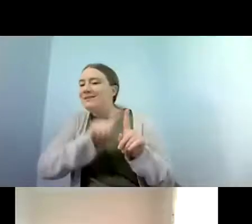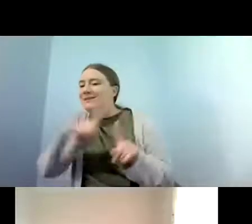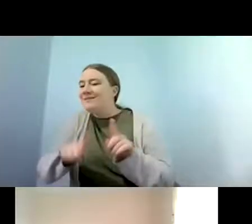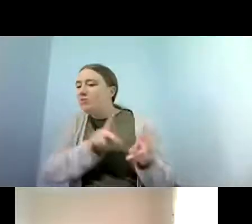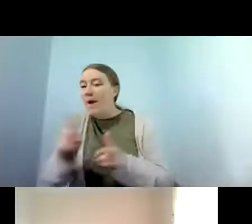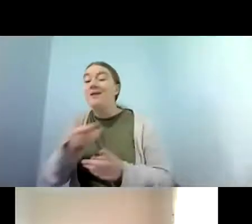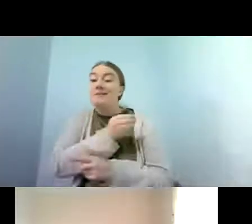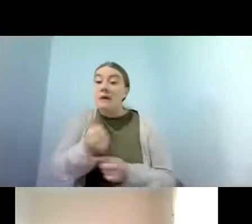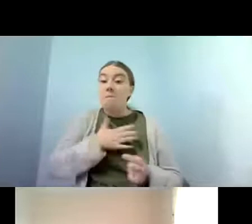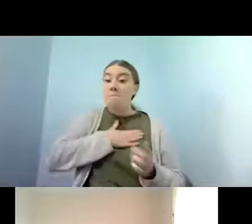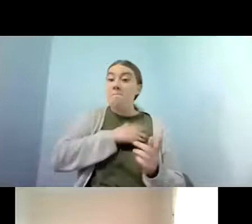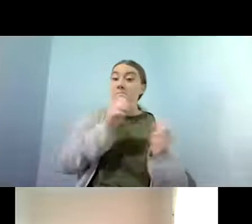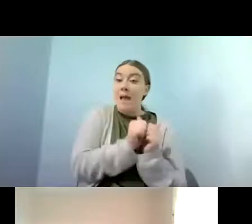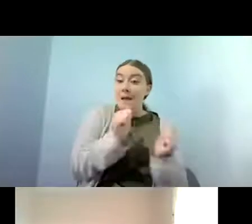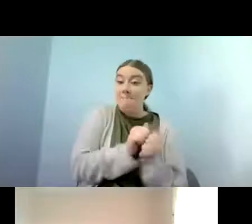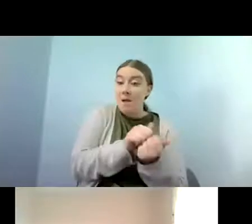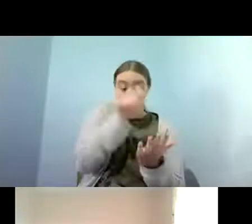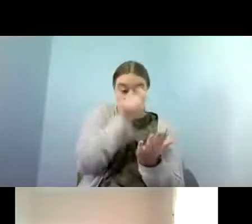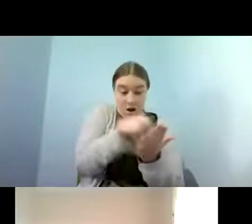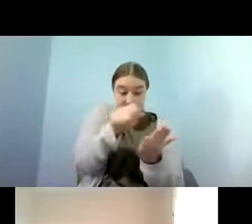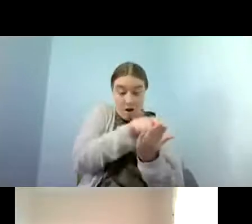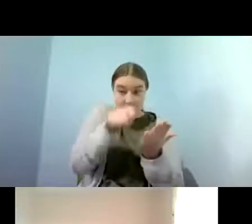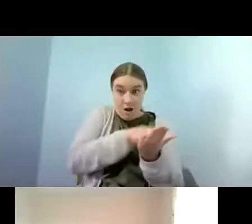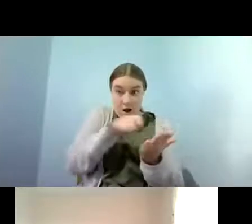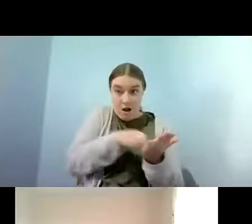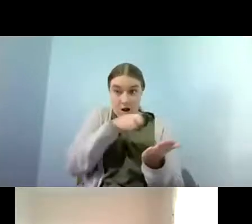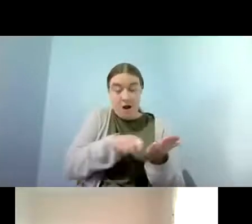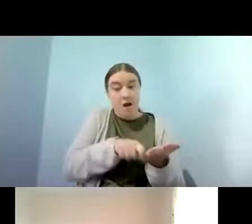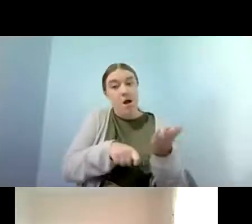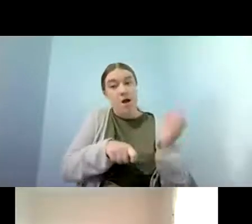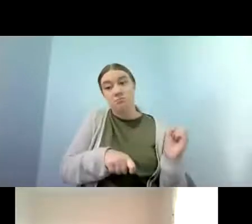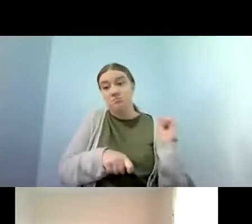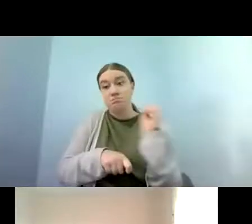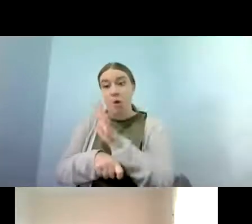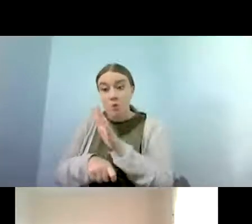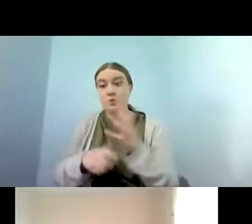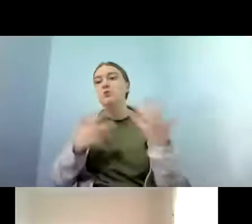copies so you can um record on a paper recording sheet and then either post it in or maybe take a